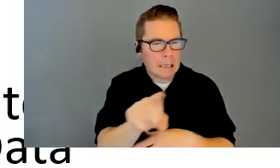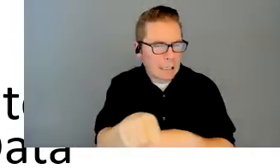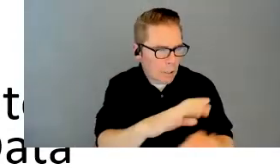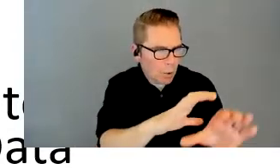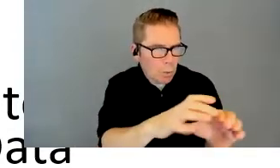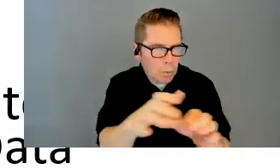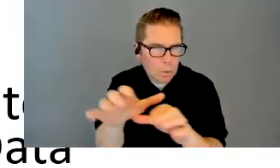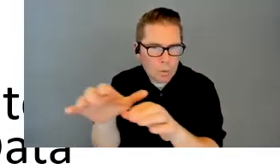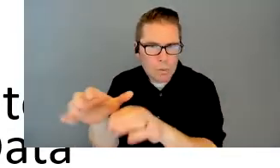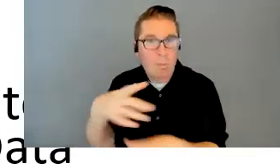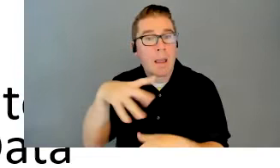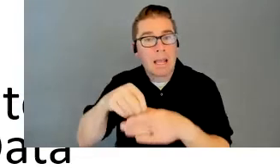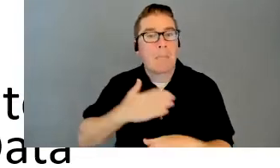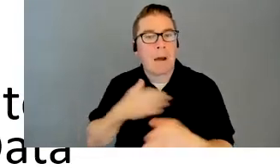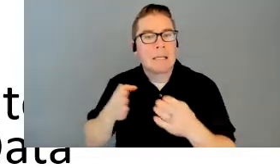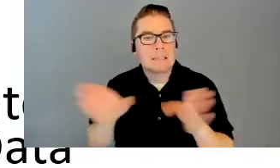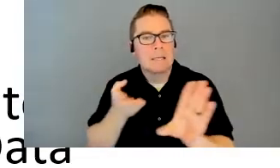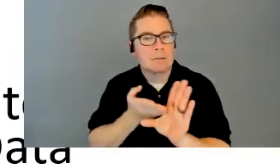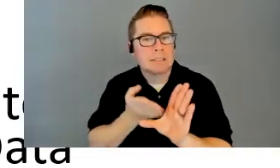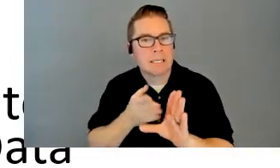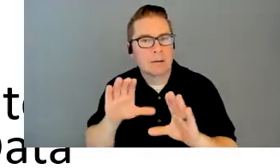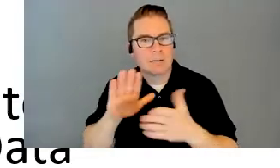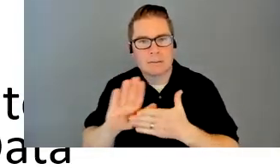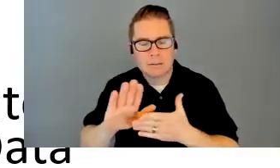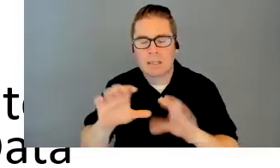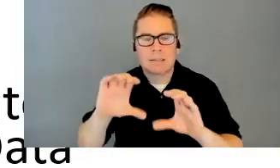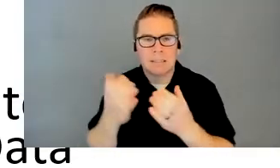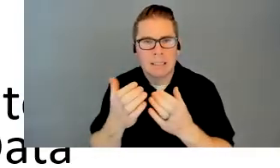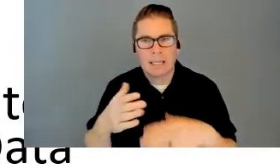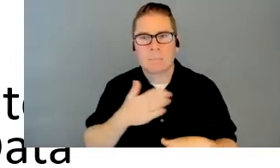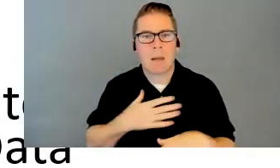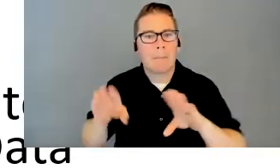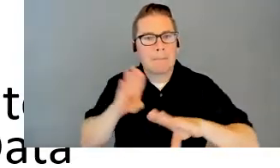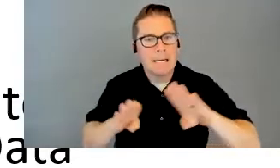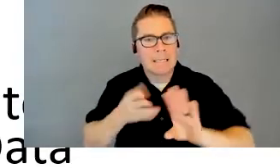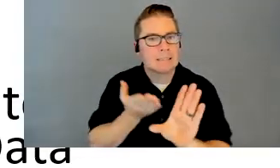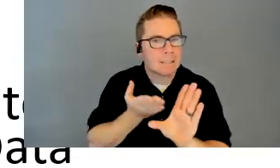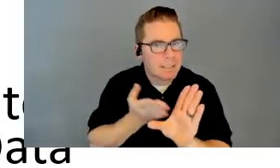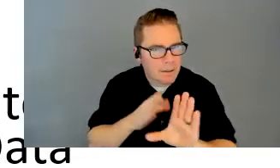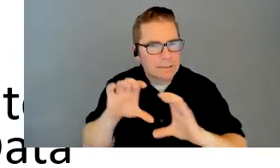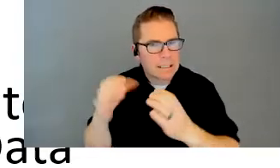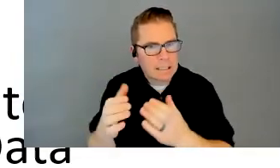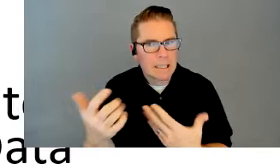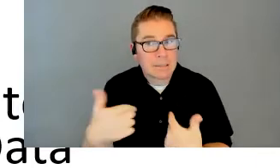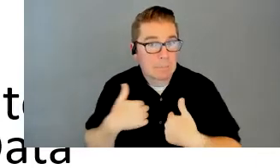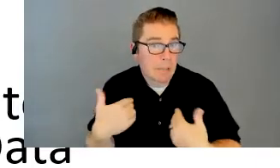class, in my biological psychology classes, I have a dashboard that allows me